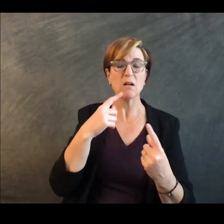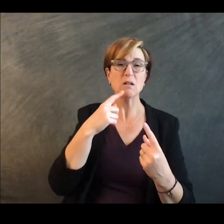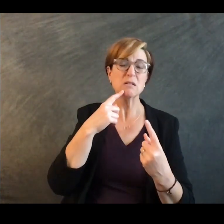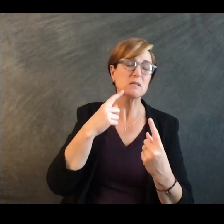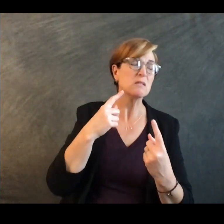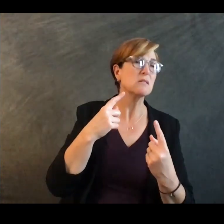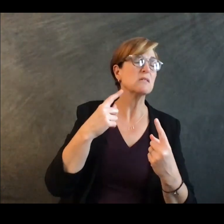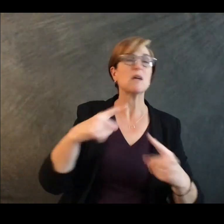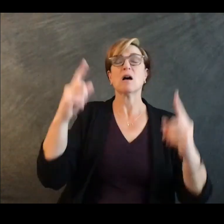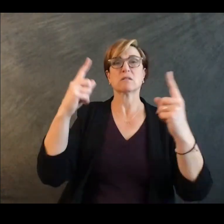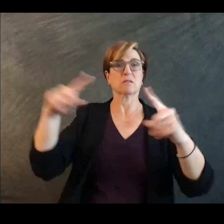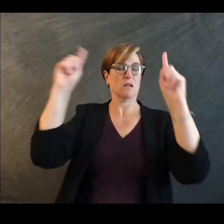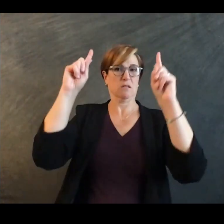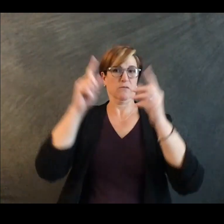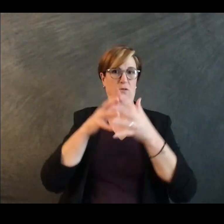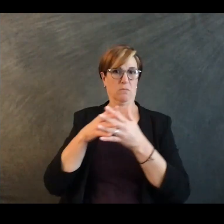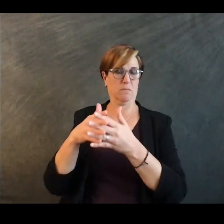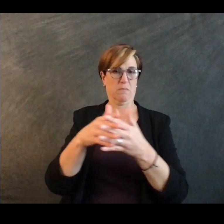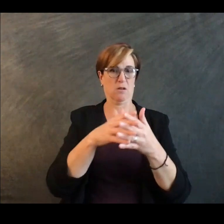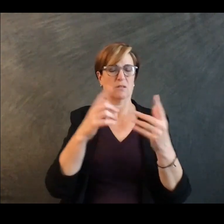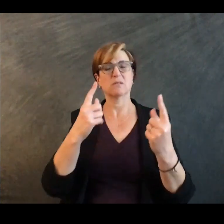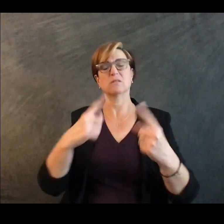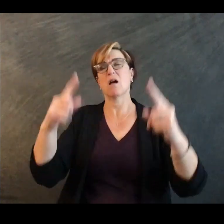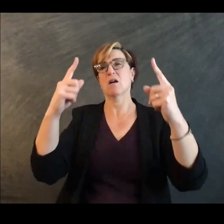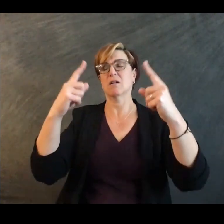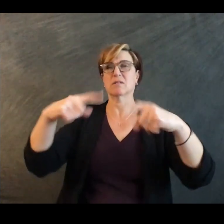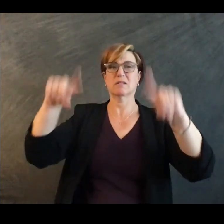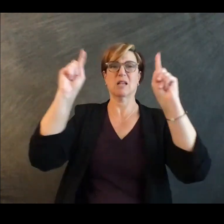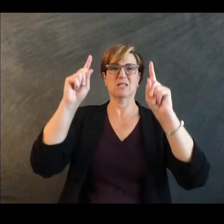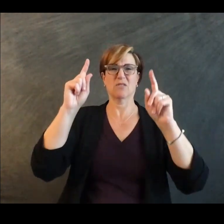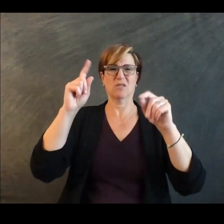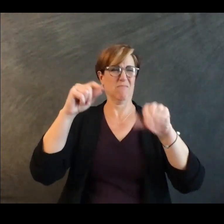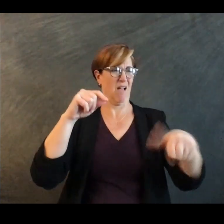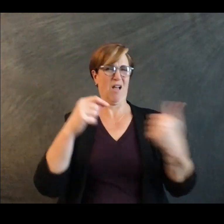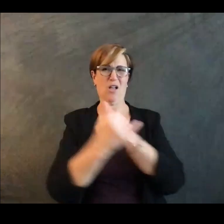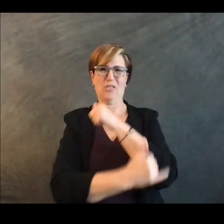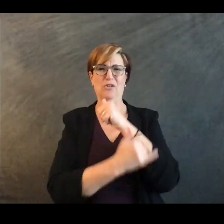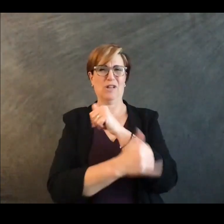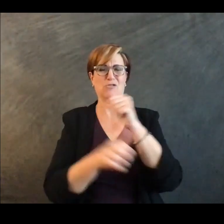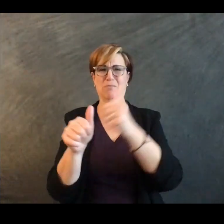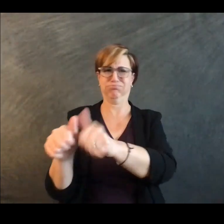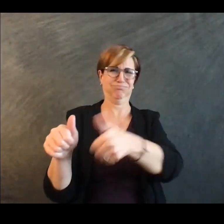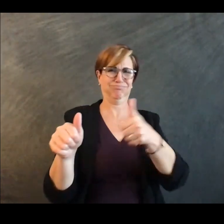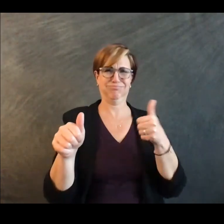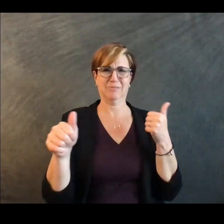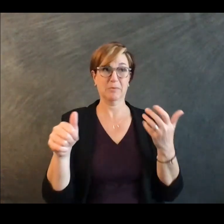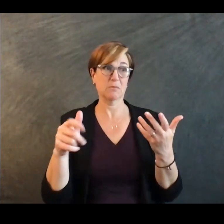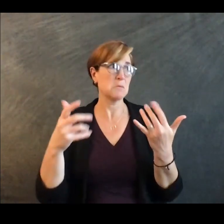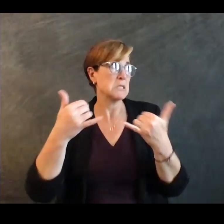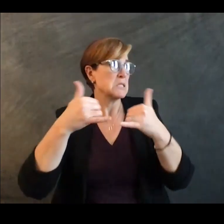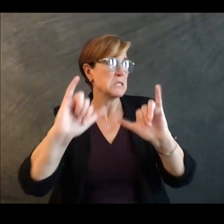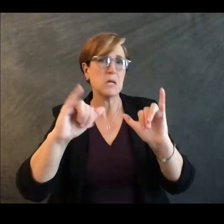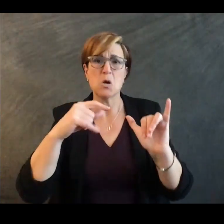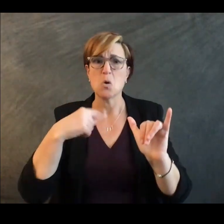think of it we're down to numbers that are incredible as I said yesterday I